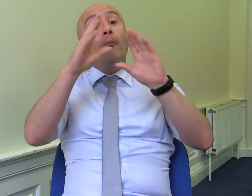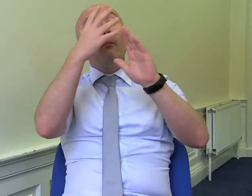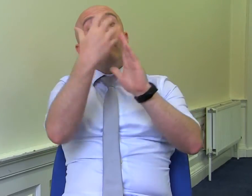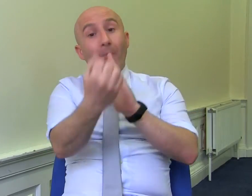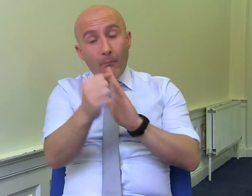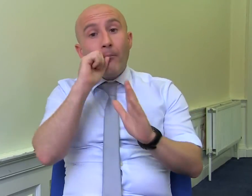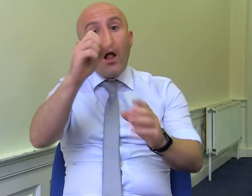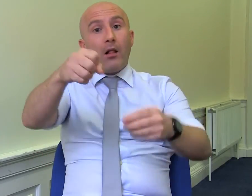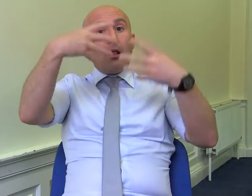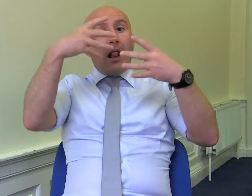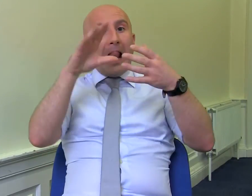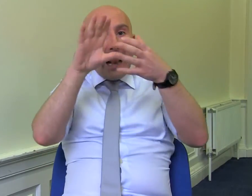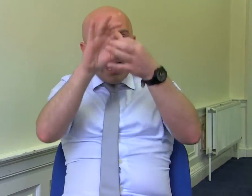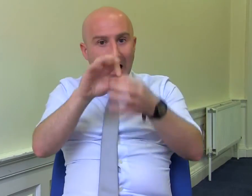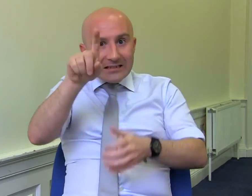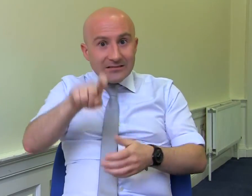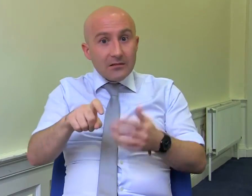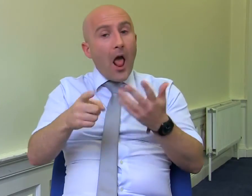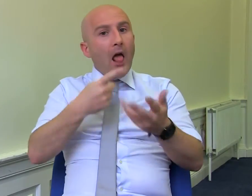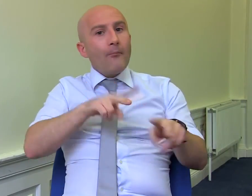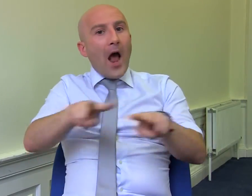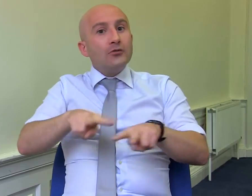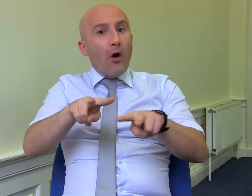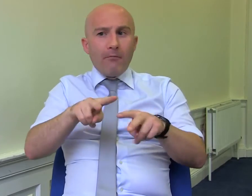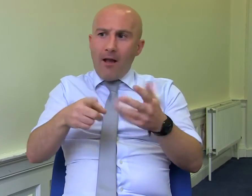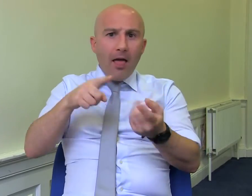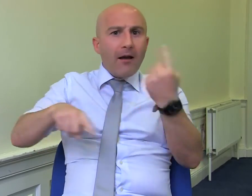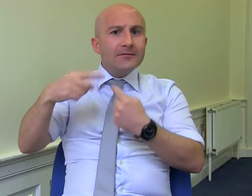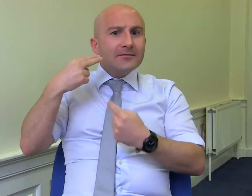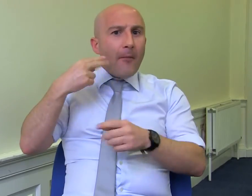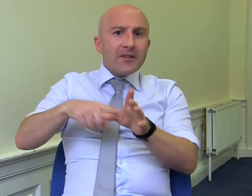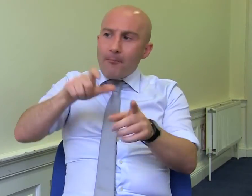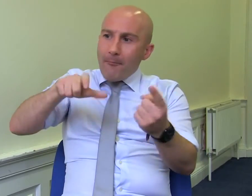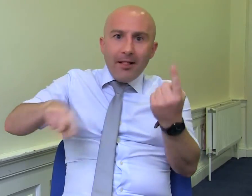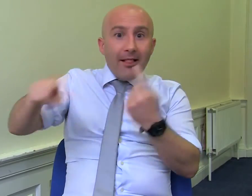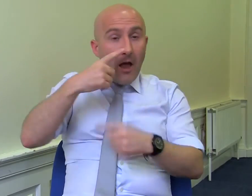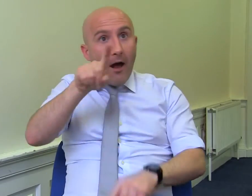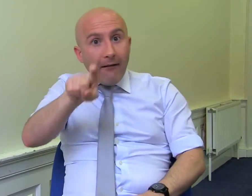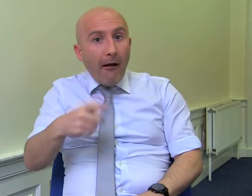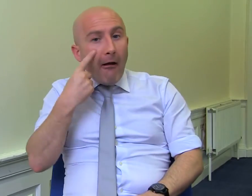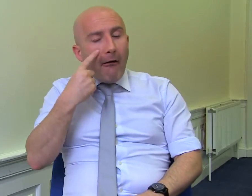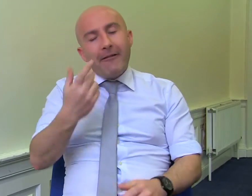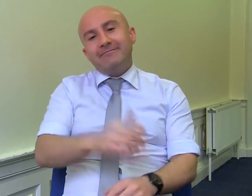because at the end you’ll see some links to other videos featuring deaf young people.